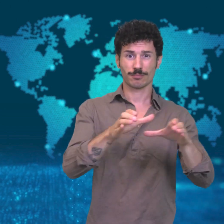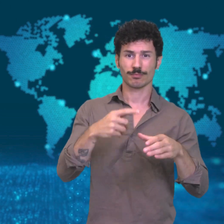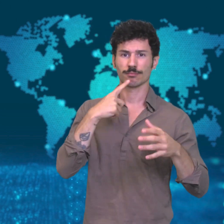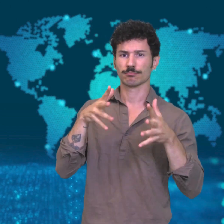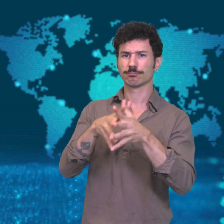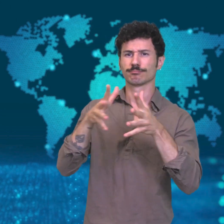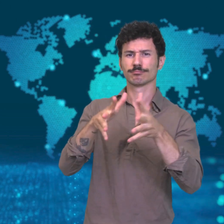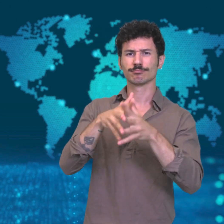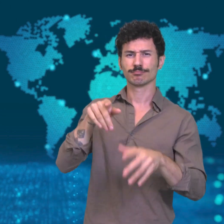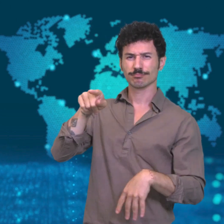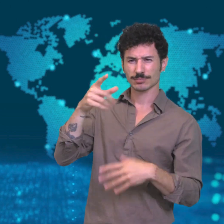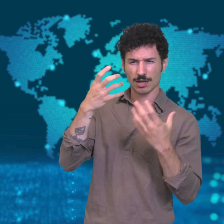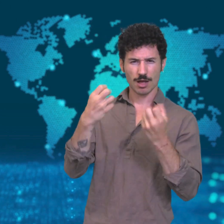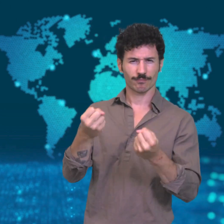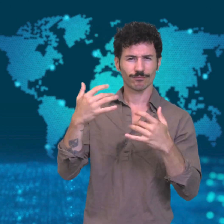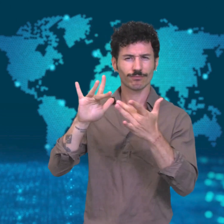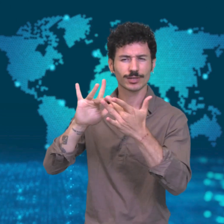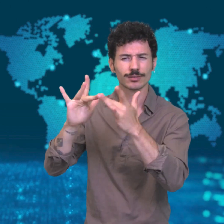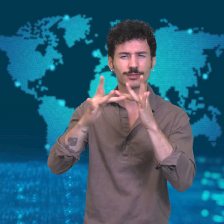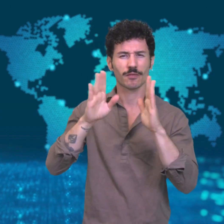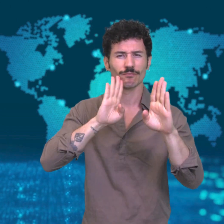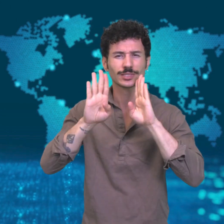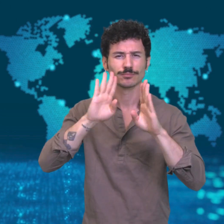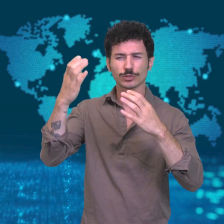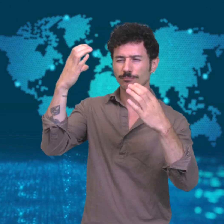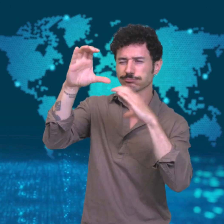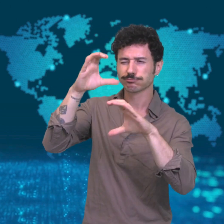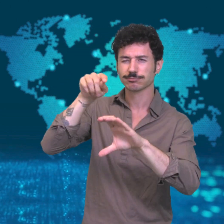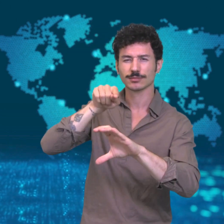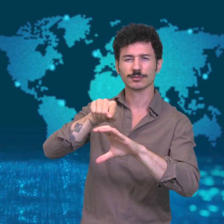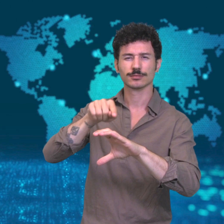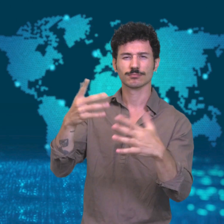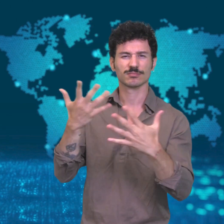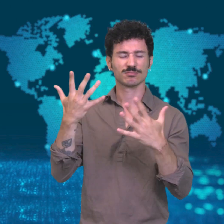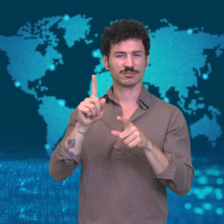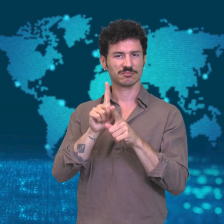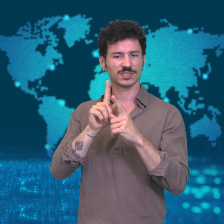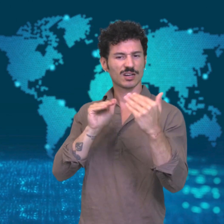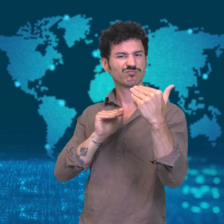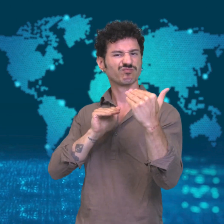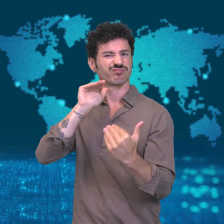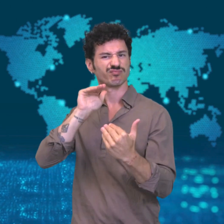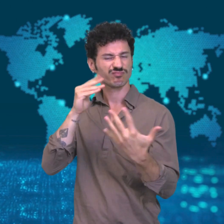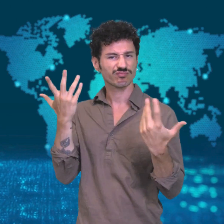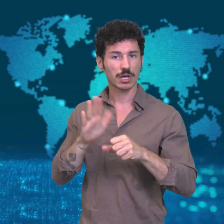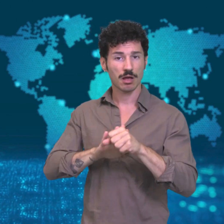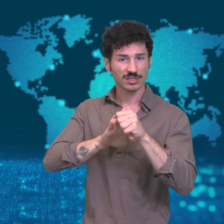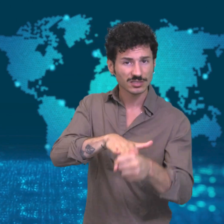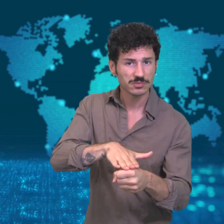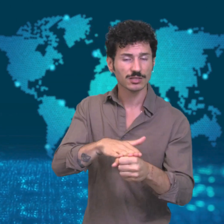“Stop Hate for Profit,” say that the network profits from